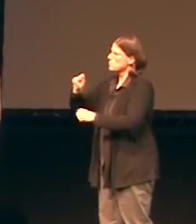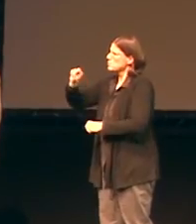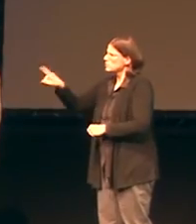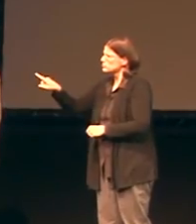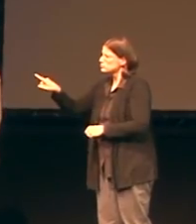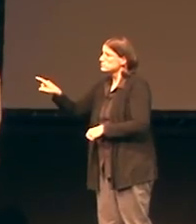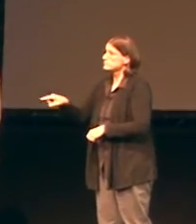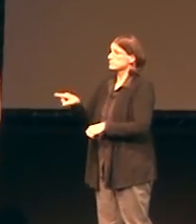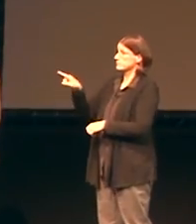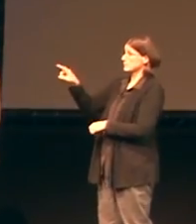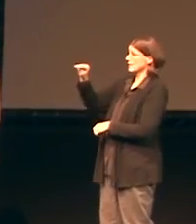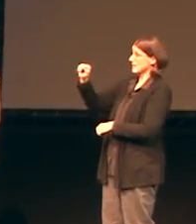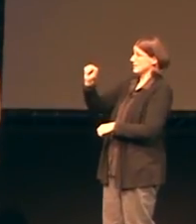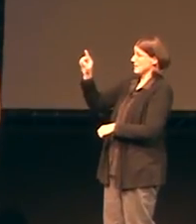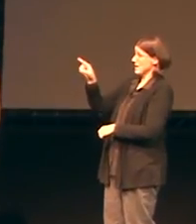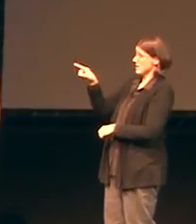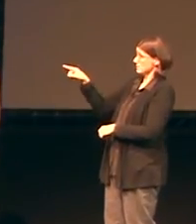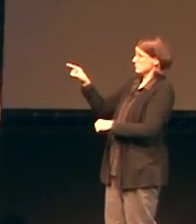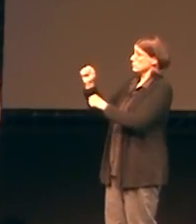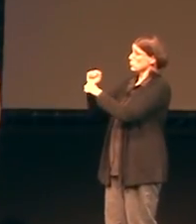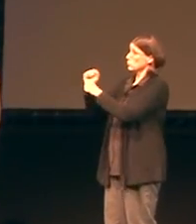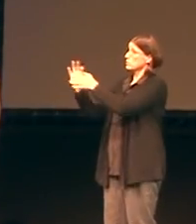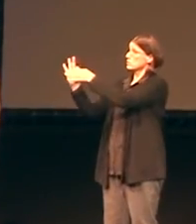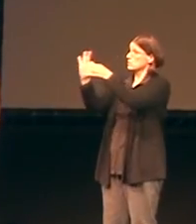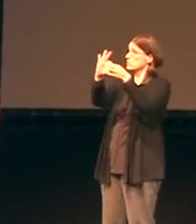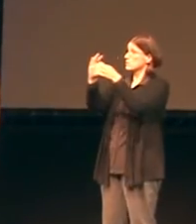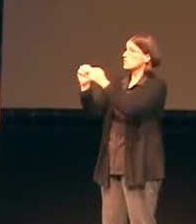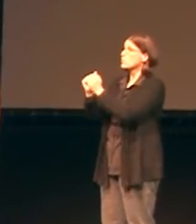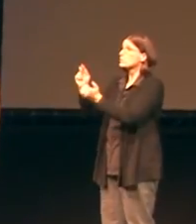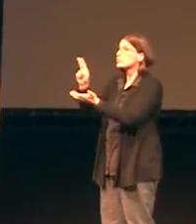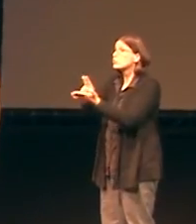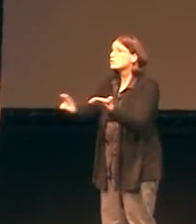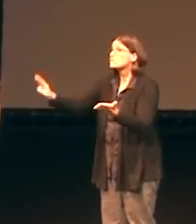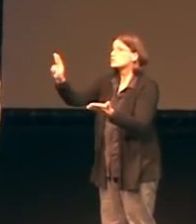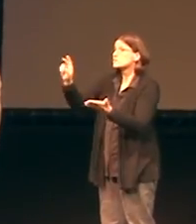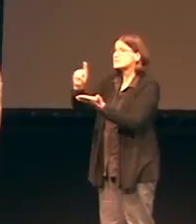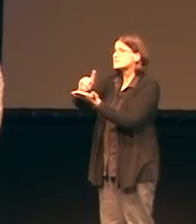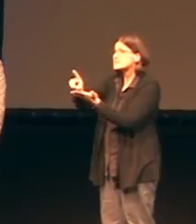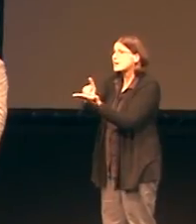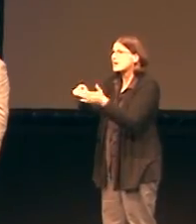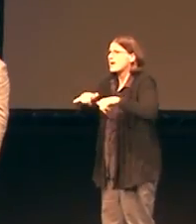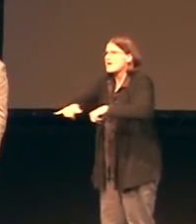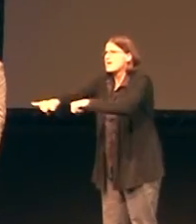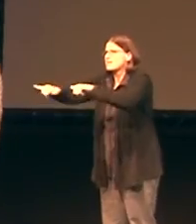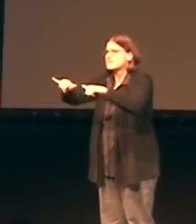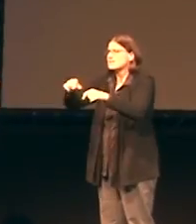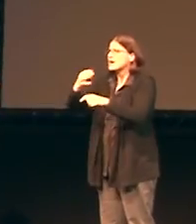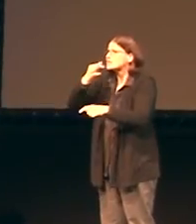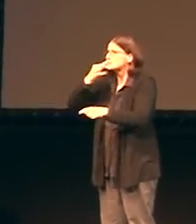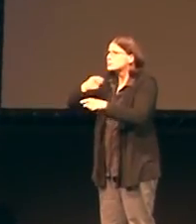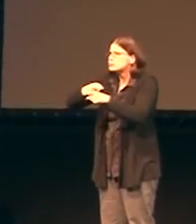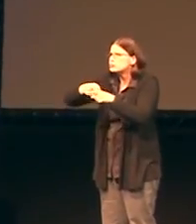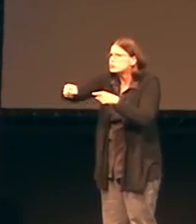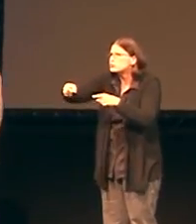working at all collaboratively with universal design specialists because the more we find teachers can design their classes universally